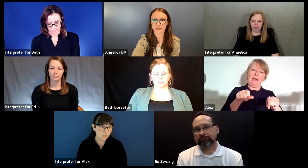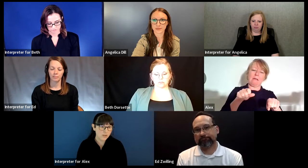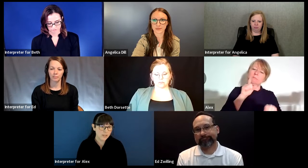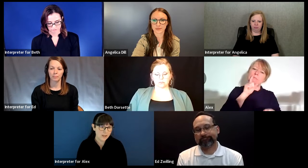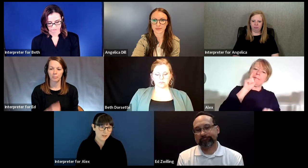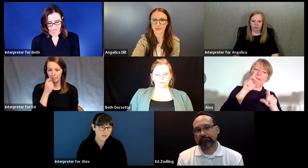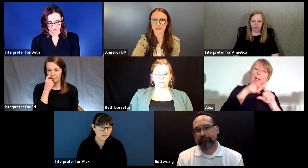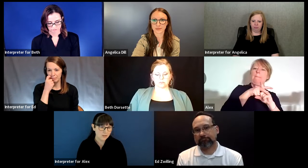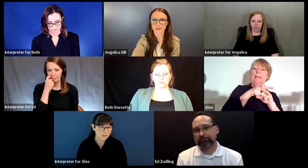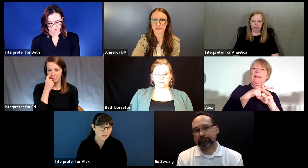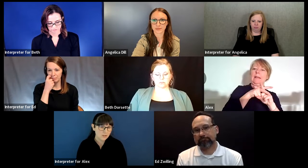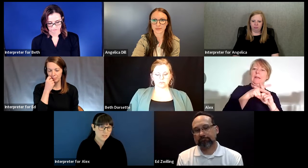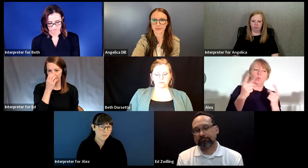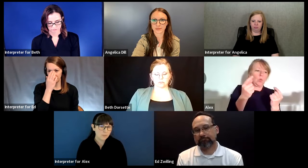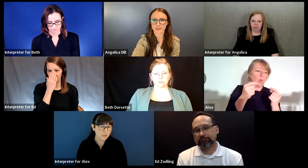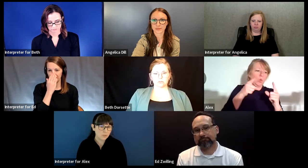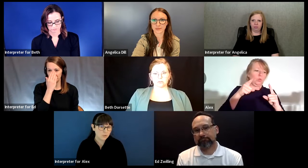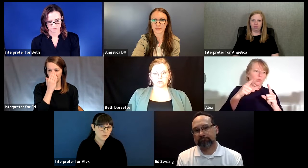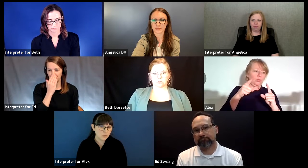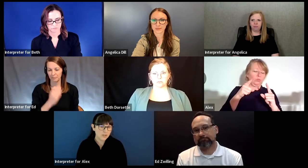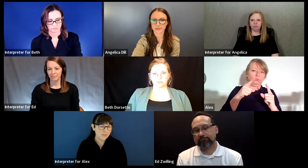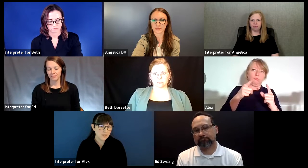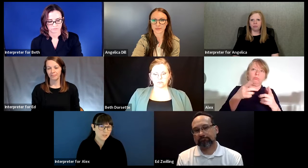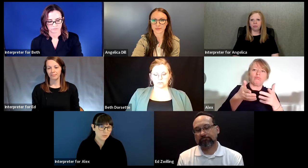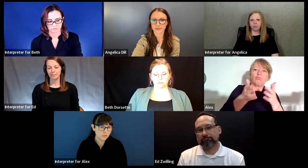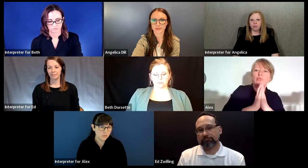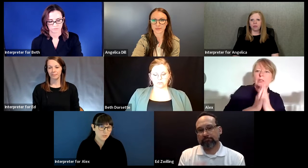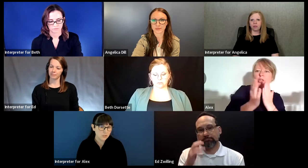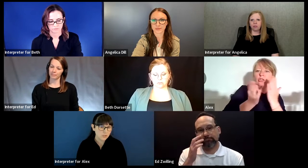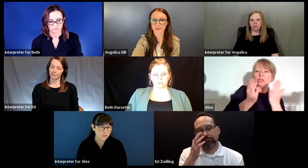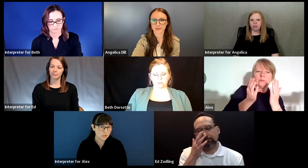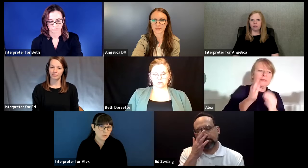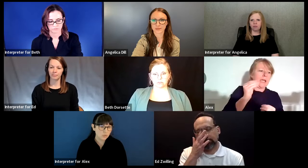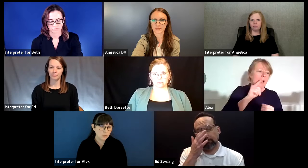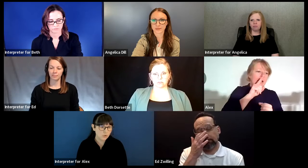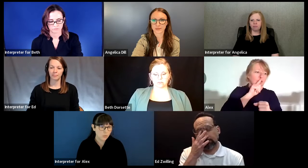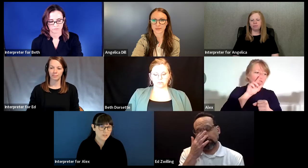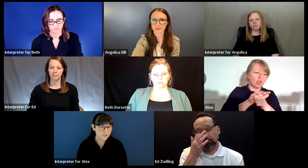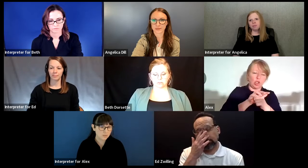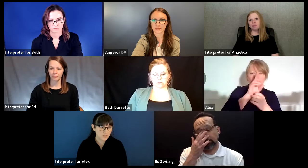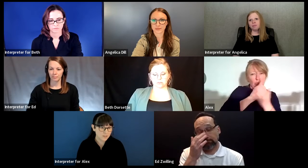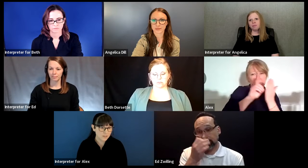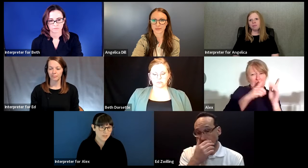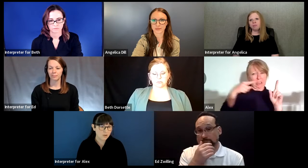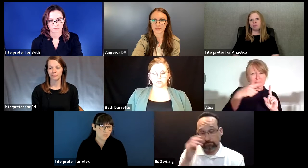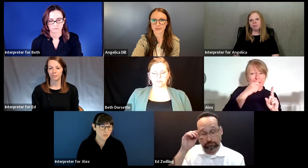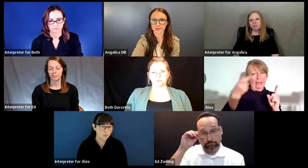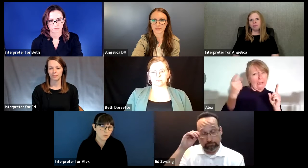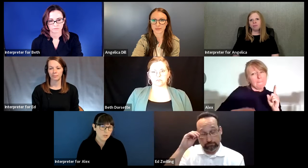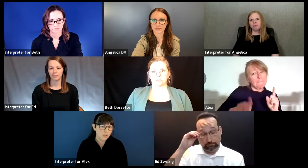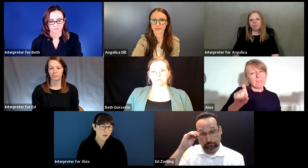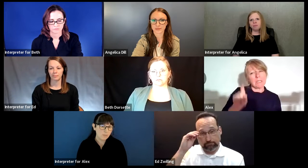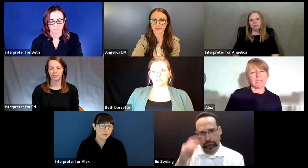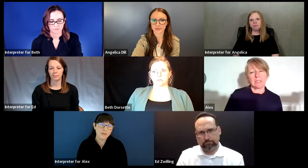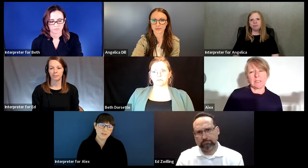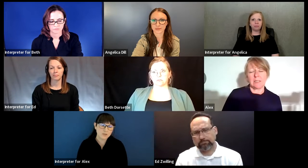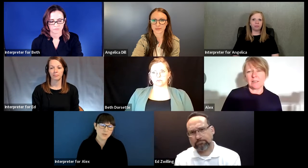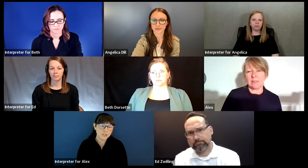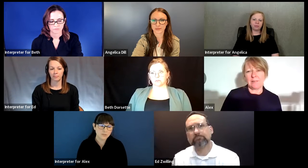So what can Deaf people do, what can they do to request services and also prevent discrimination